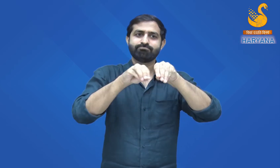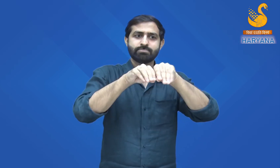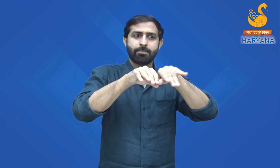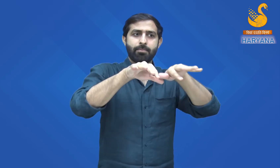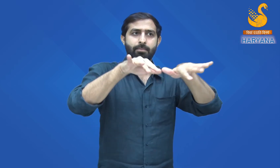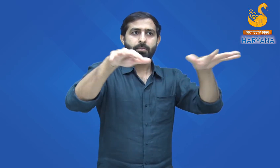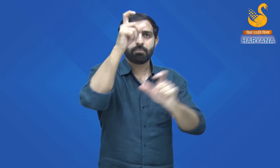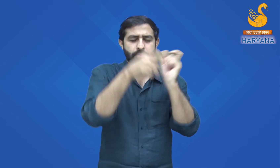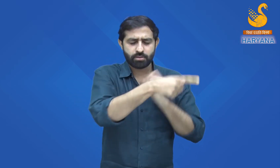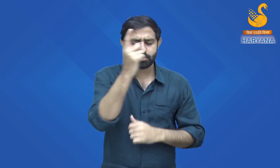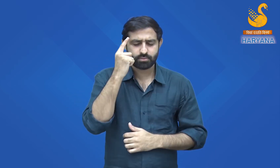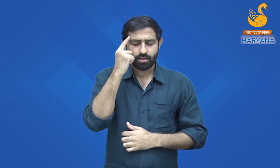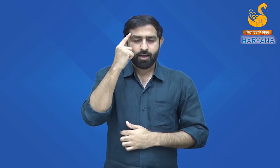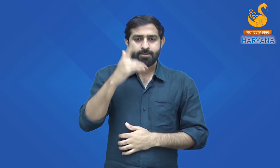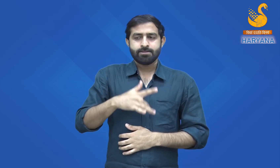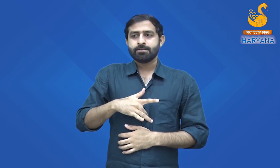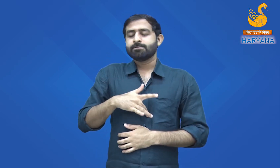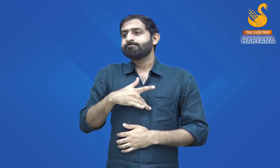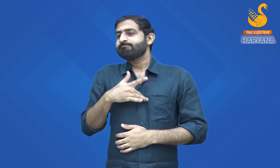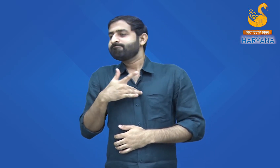which was very insightful for the common people.